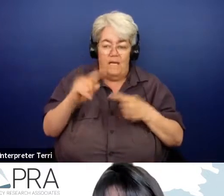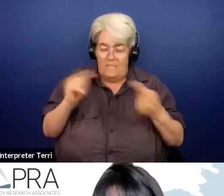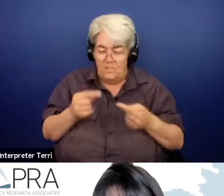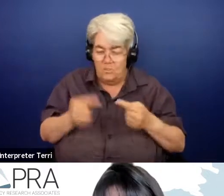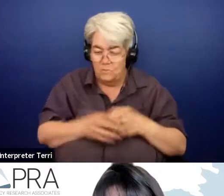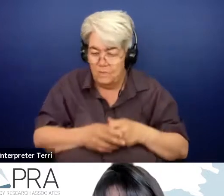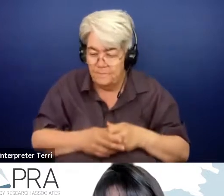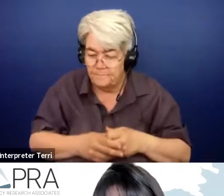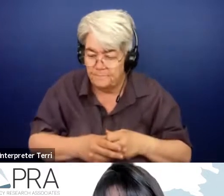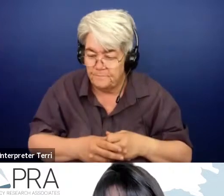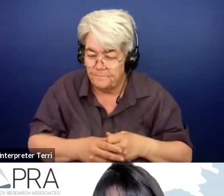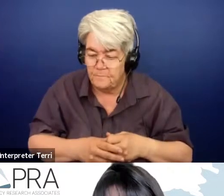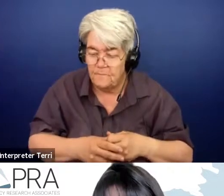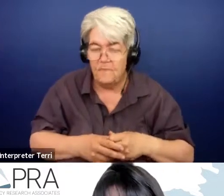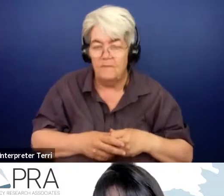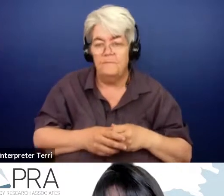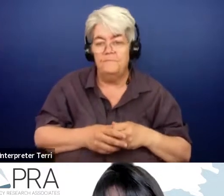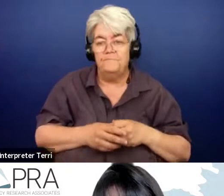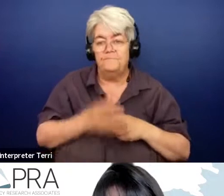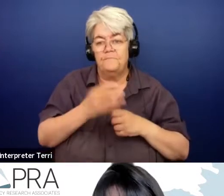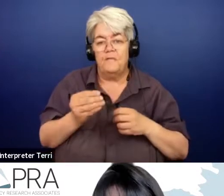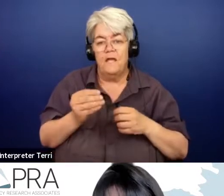about law enforcement, for example,